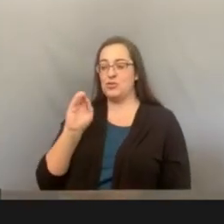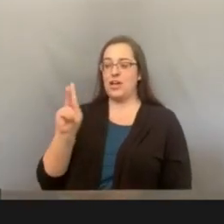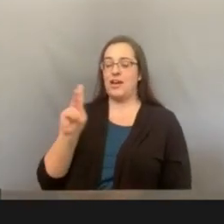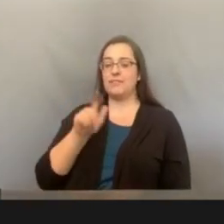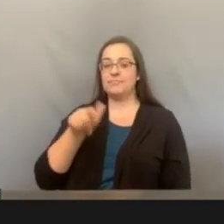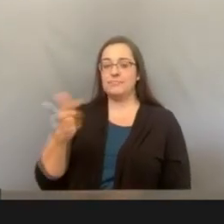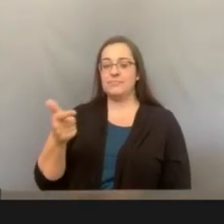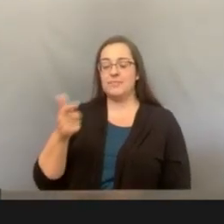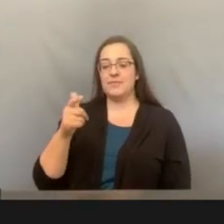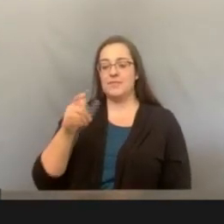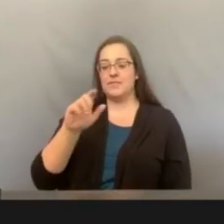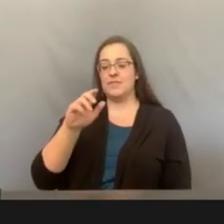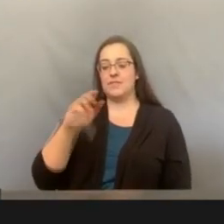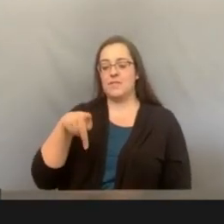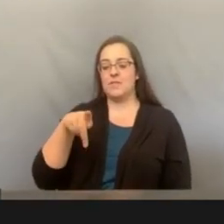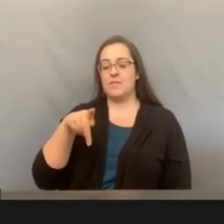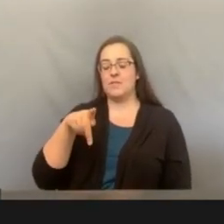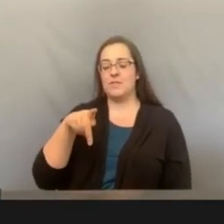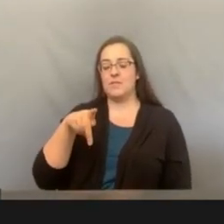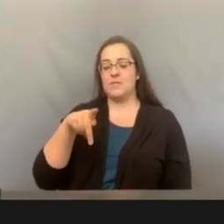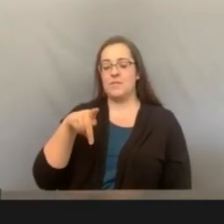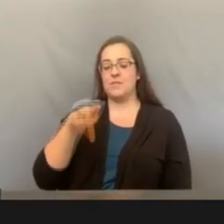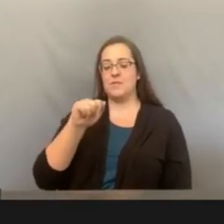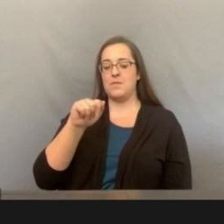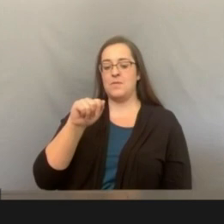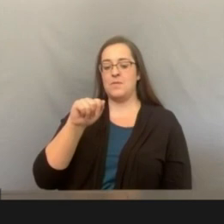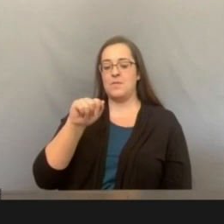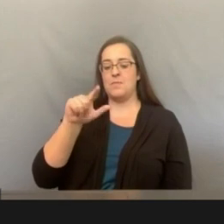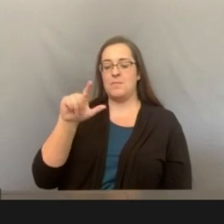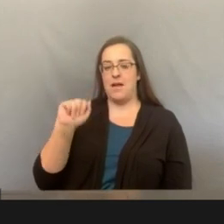WITH HOW THINGS HAVE GONE. REALLY I HAVE NO FURTHER QUESTIONS FOR YOU GUYS THANK